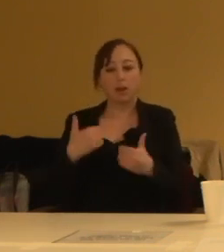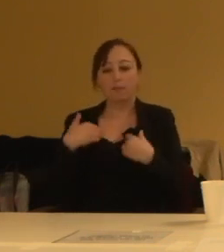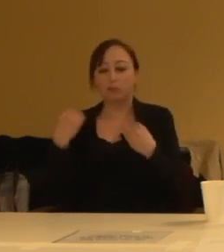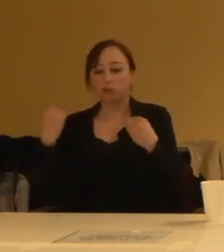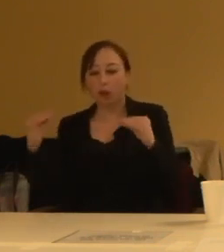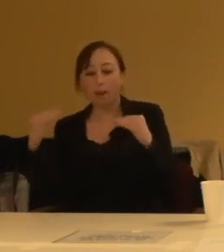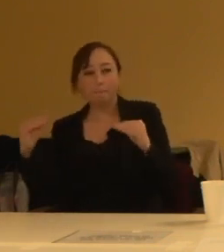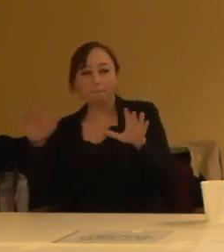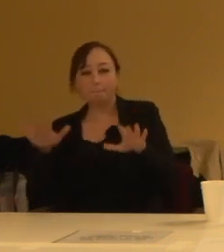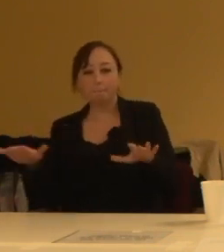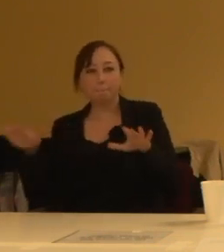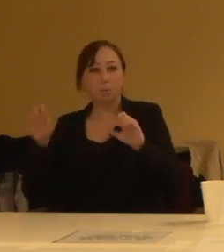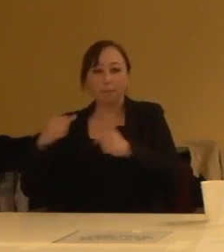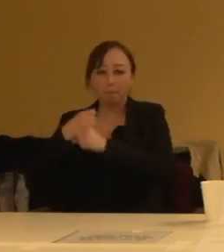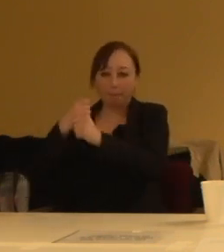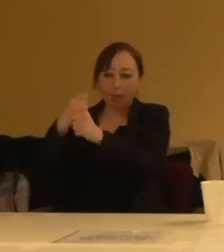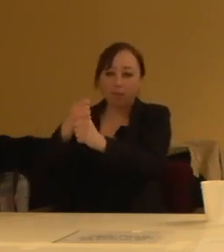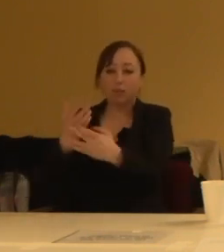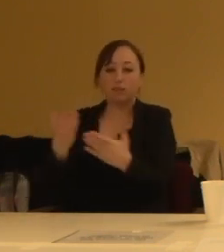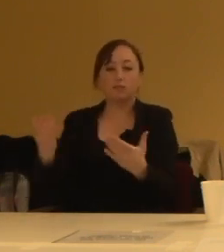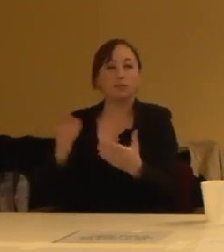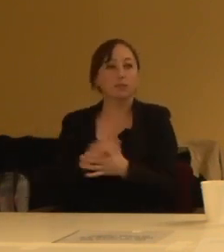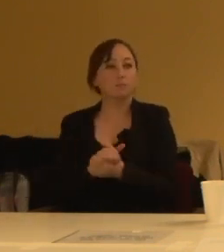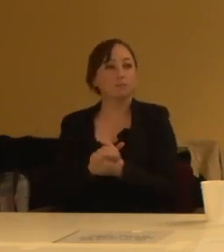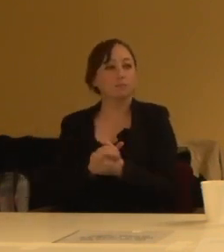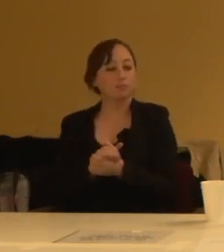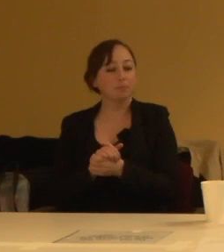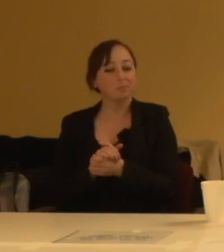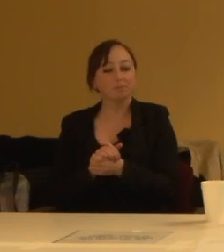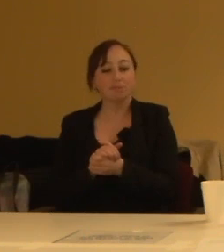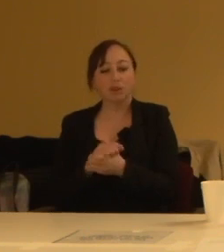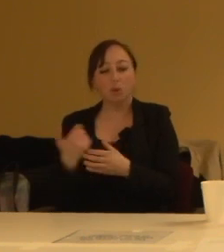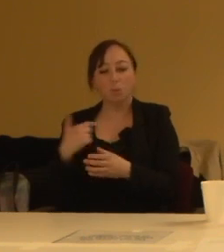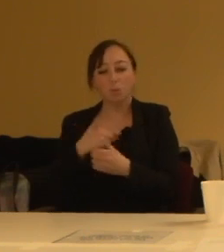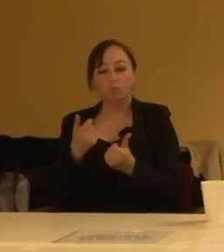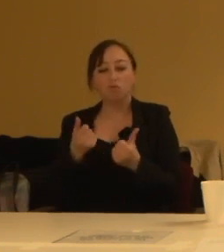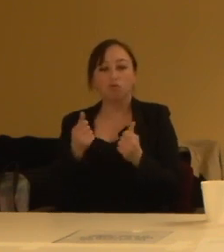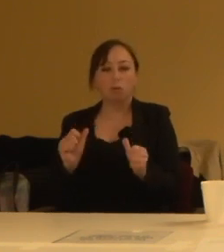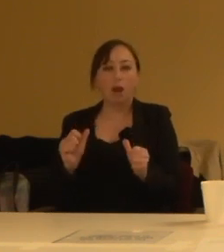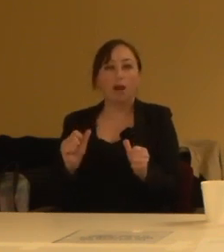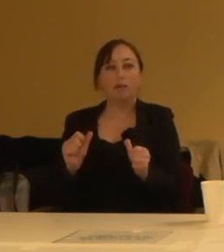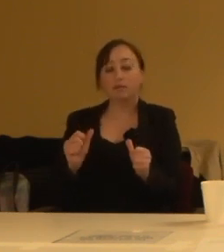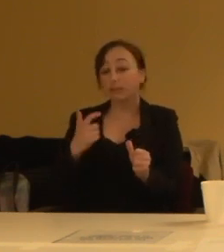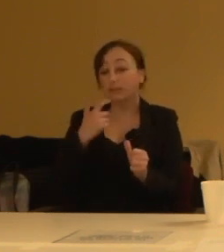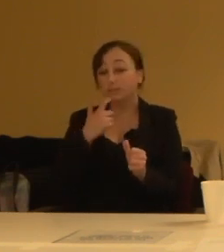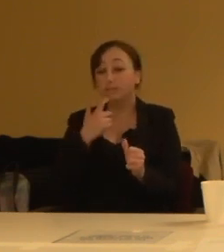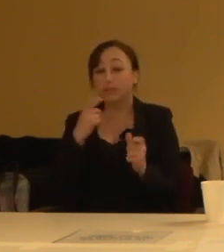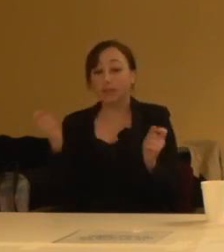we are talking about trying to shepherd some of the stuff from the Alley All New festival into that space so that we can